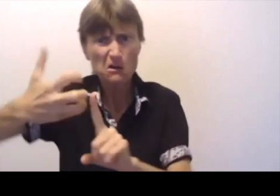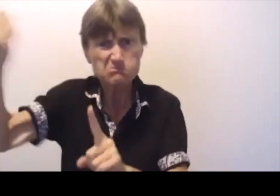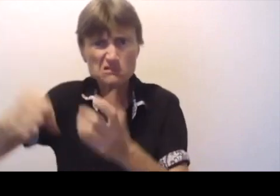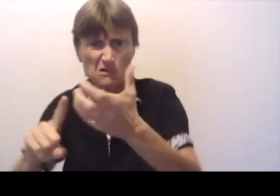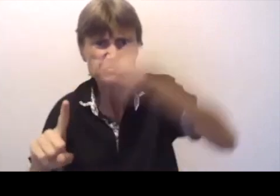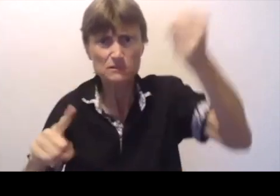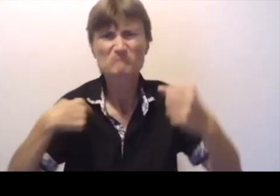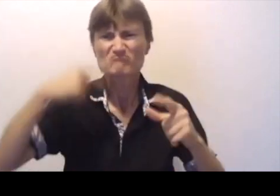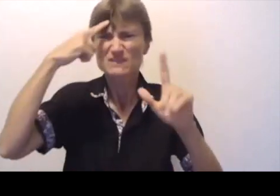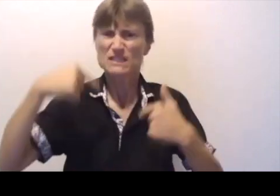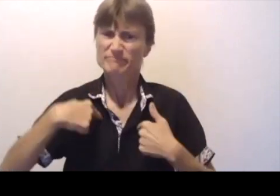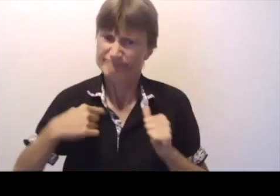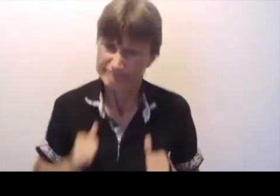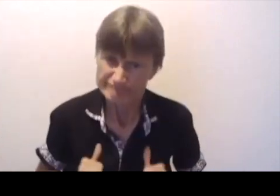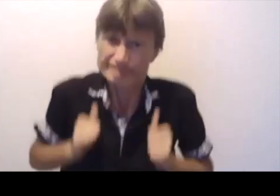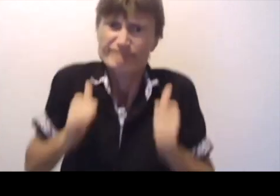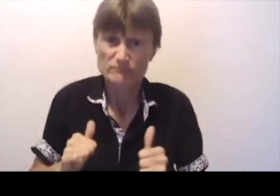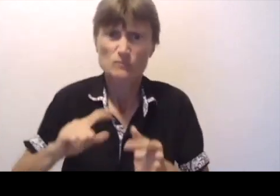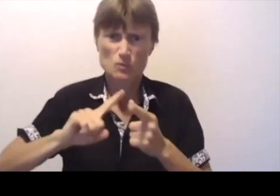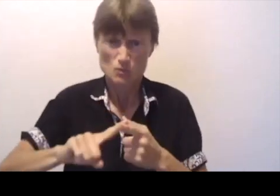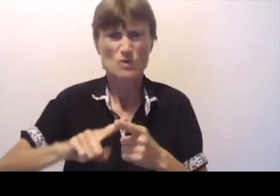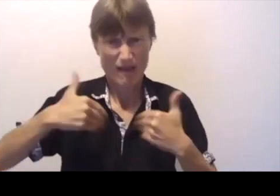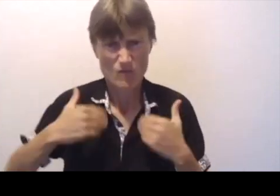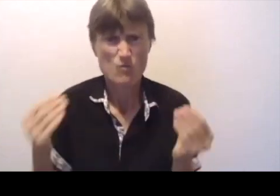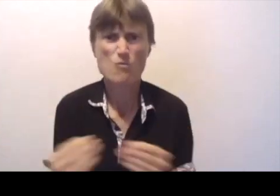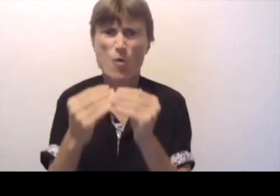to numerous movements and alliances which at their core have really been